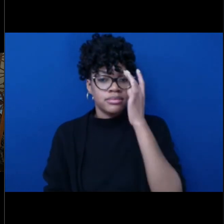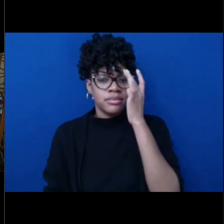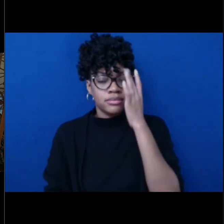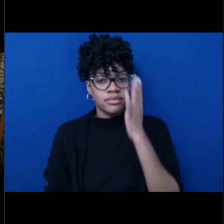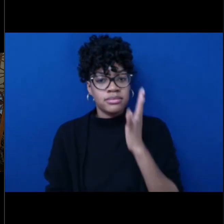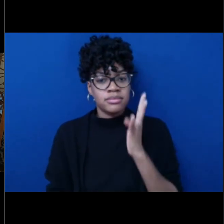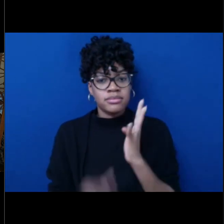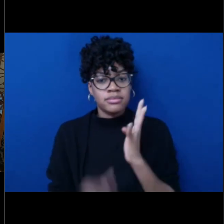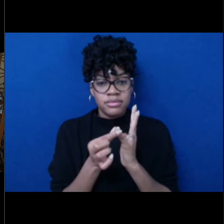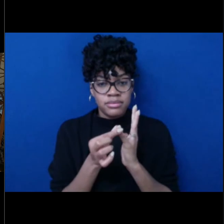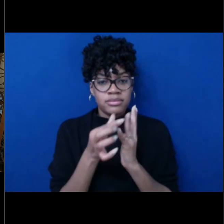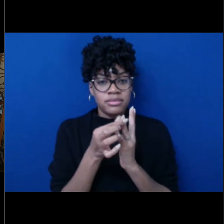because we need these.